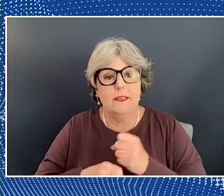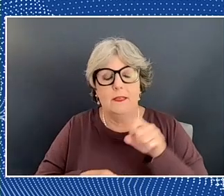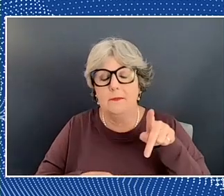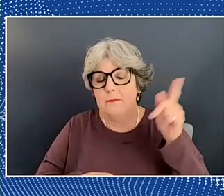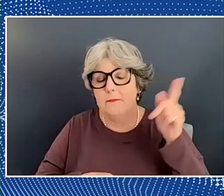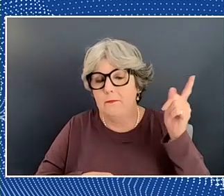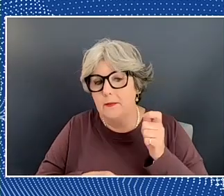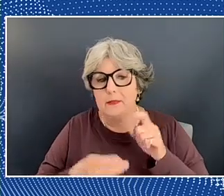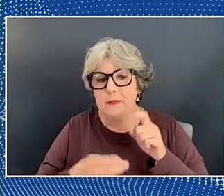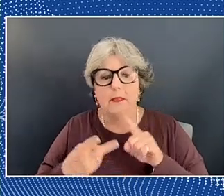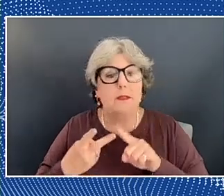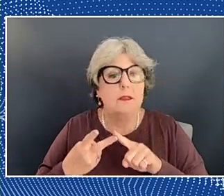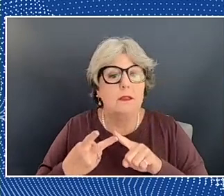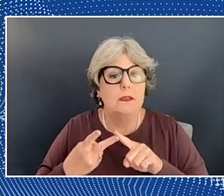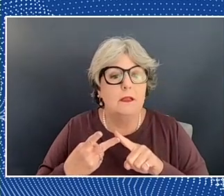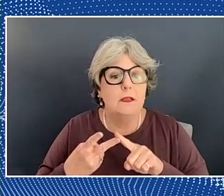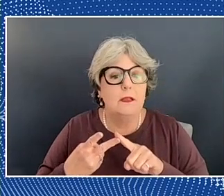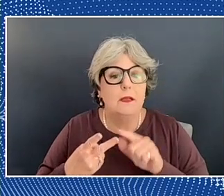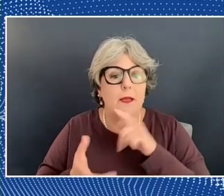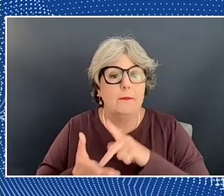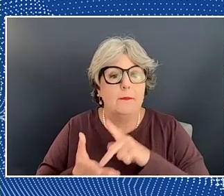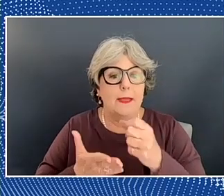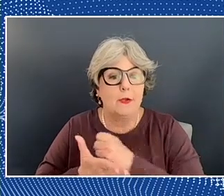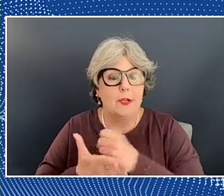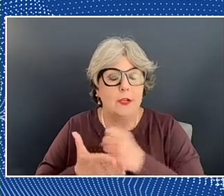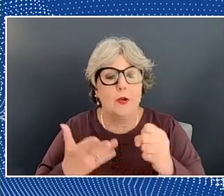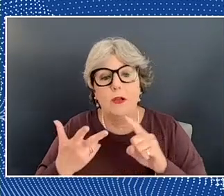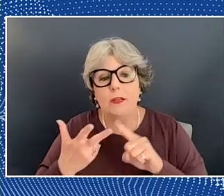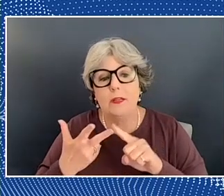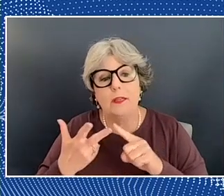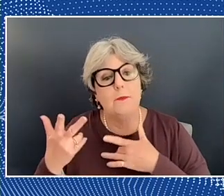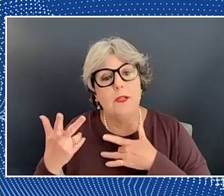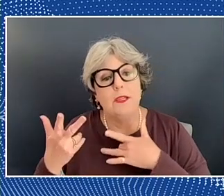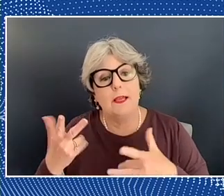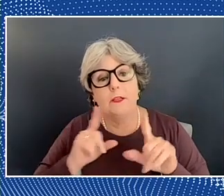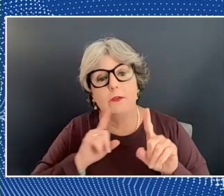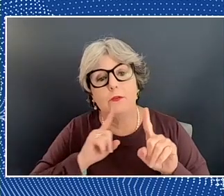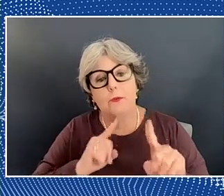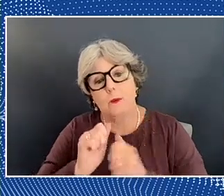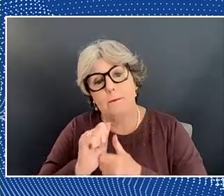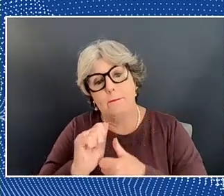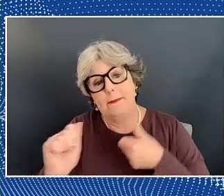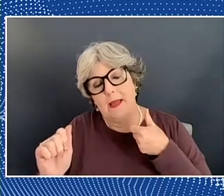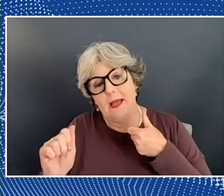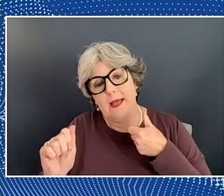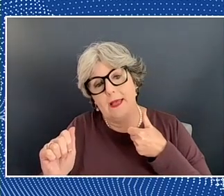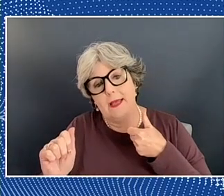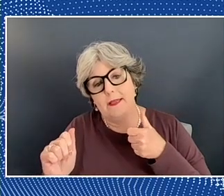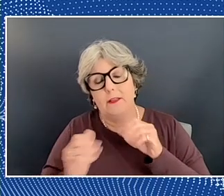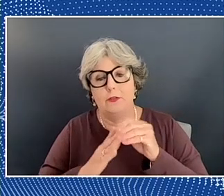to carry unpaid credit card debt, and are more likely to report being behind on student loan payments versus comparison